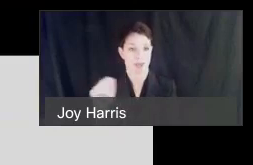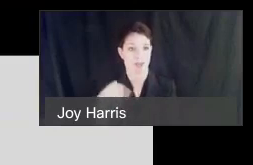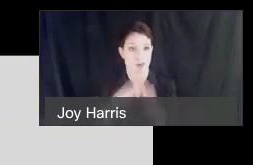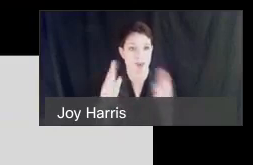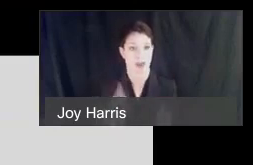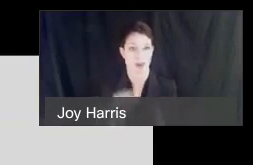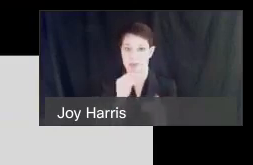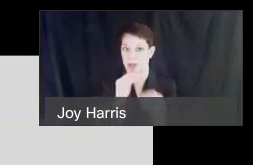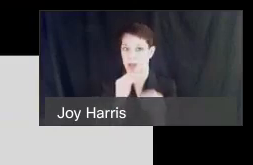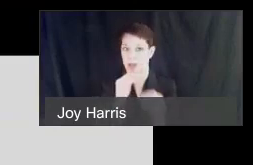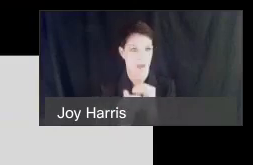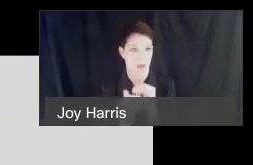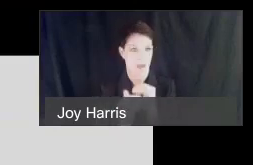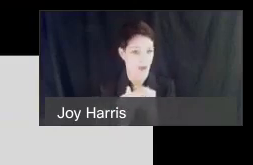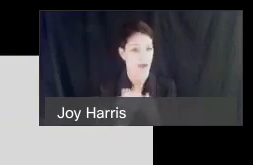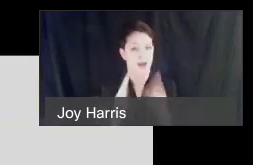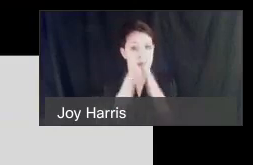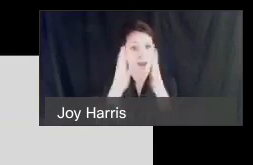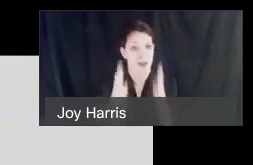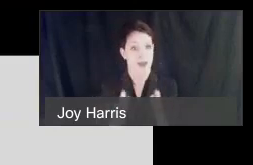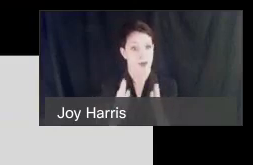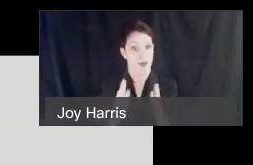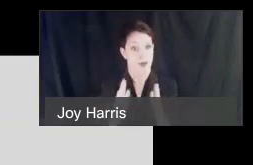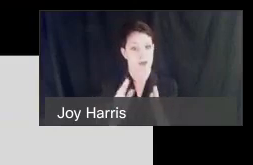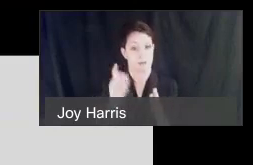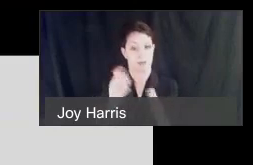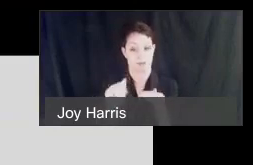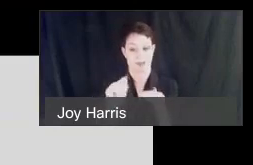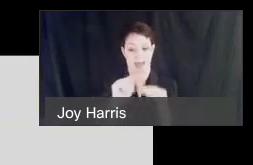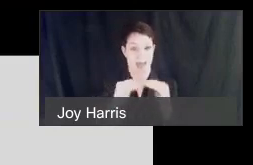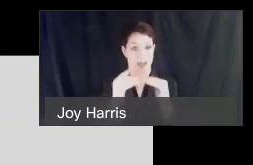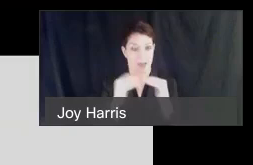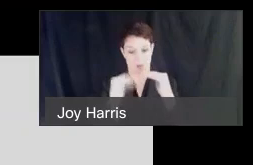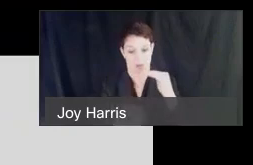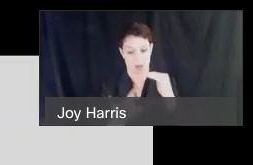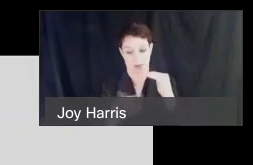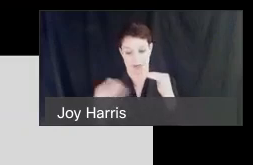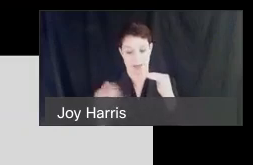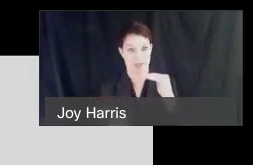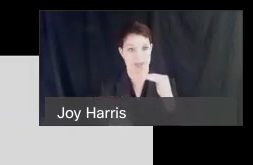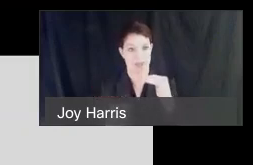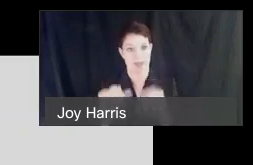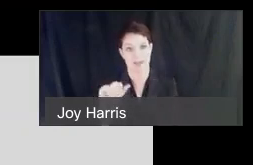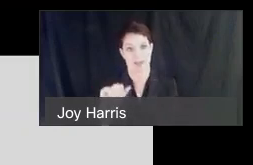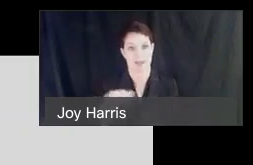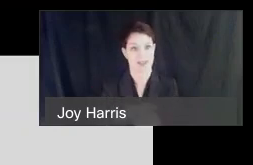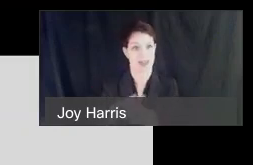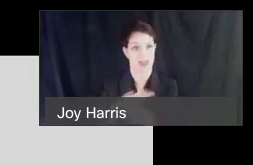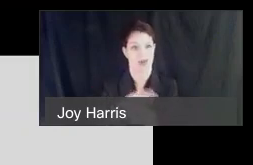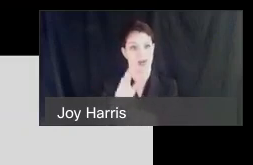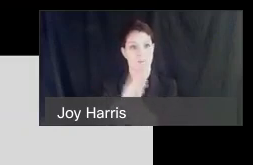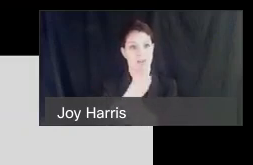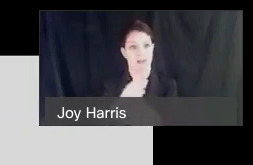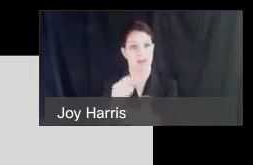Households must be at or below 80% of the area median income at the time of application.